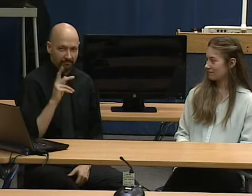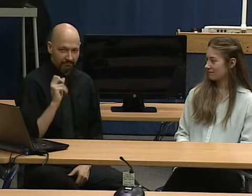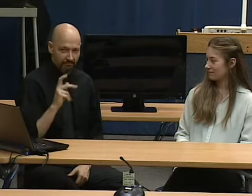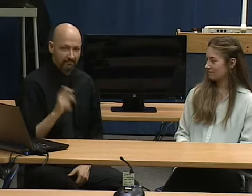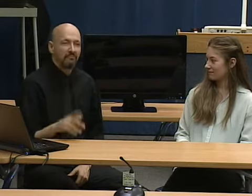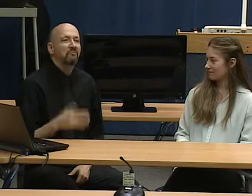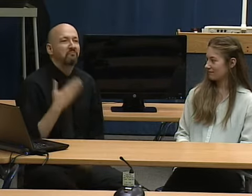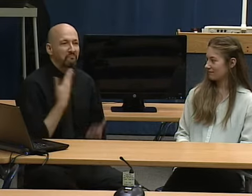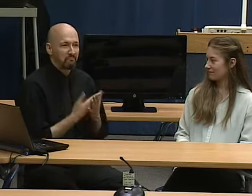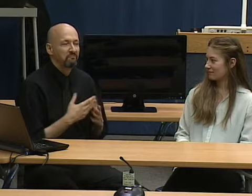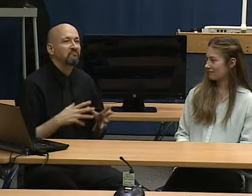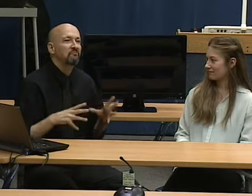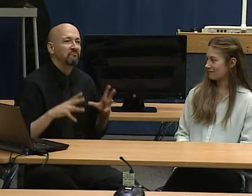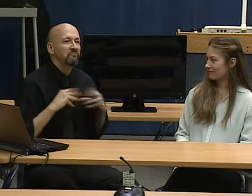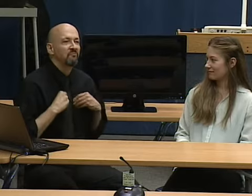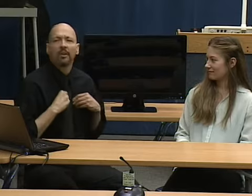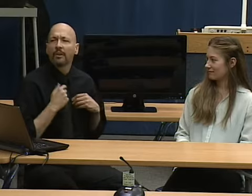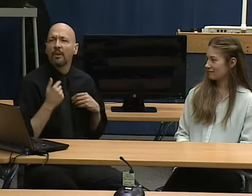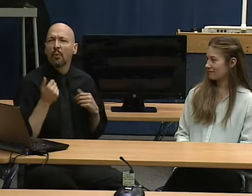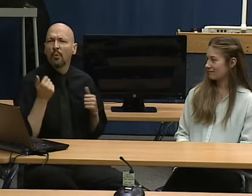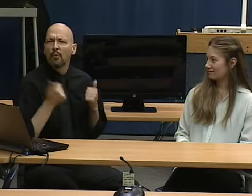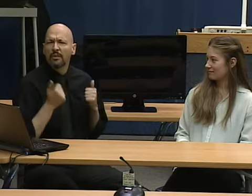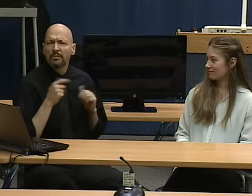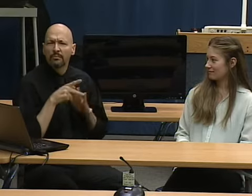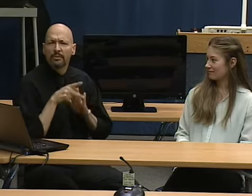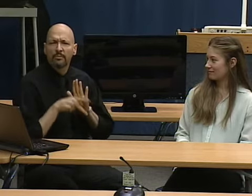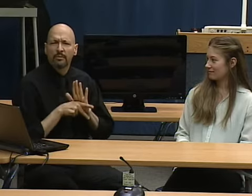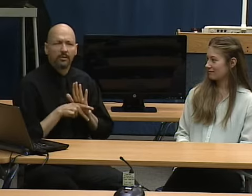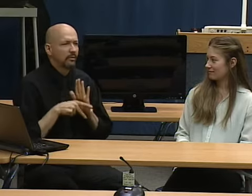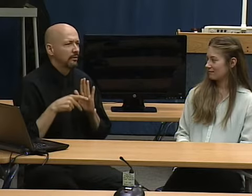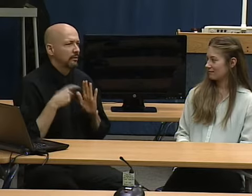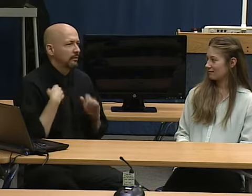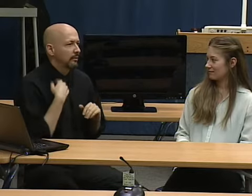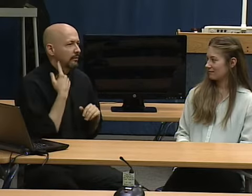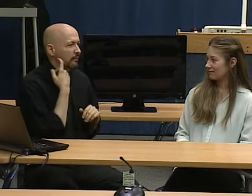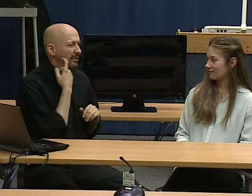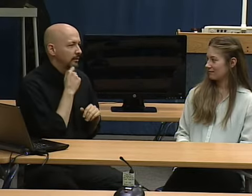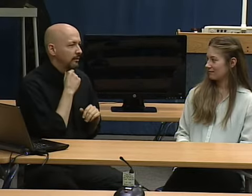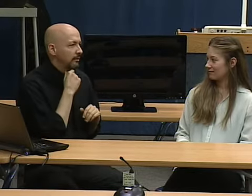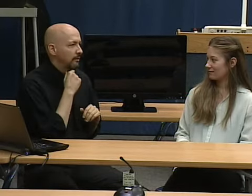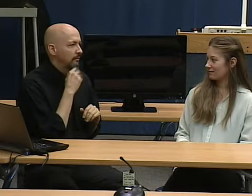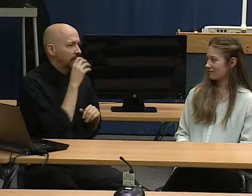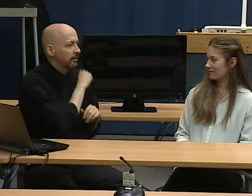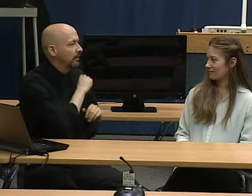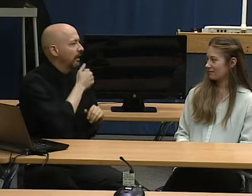OK, OK. Good. I accept that. What's the other recent principle that I missed?